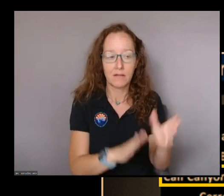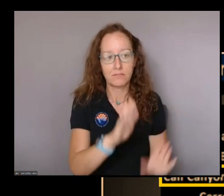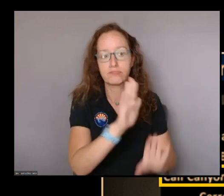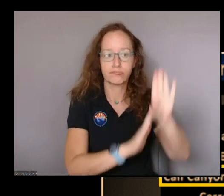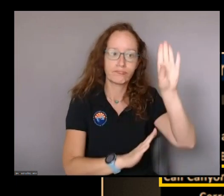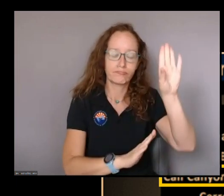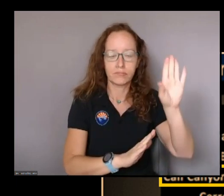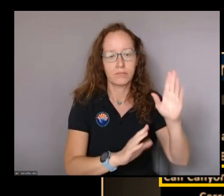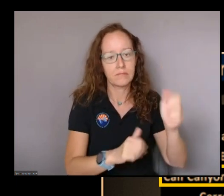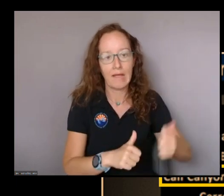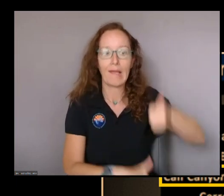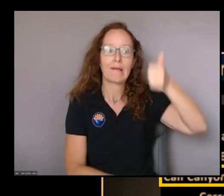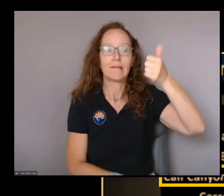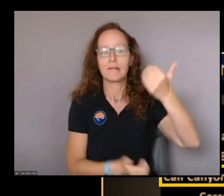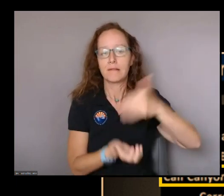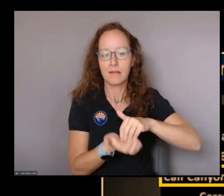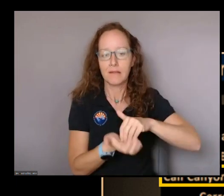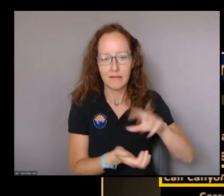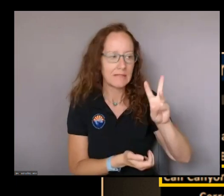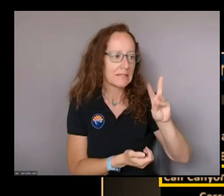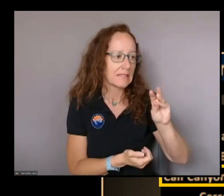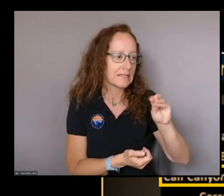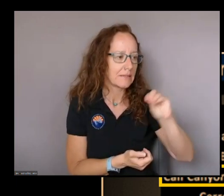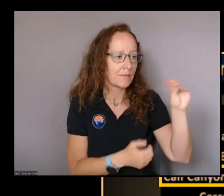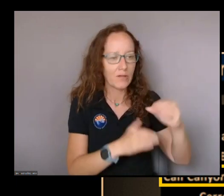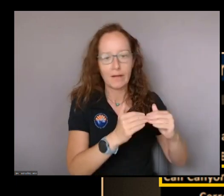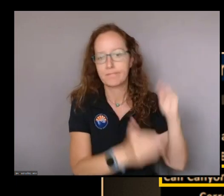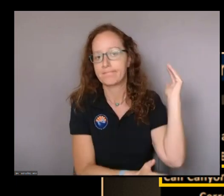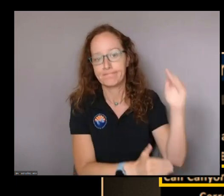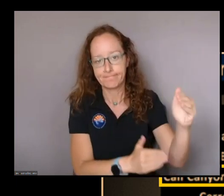around 60% or greater. So here's that little downtrend, but we